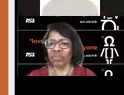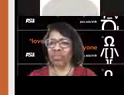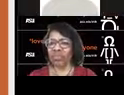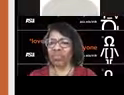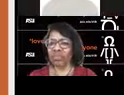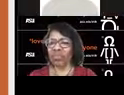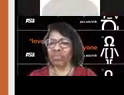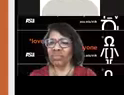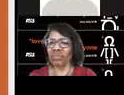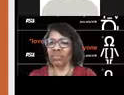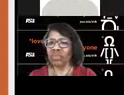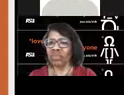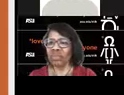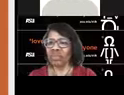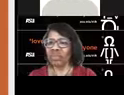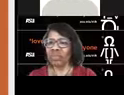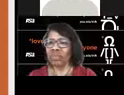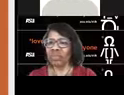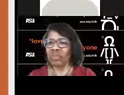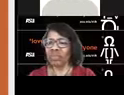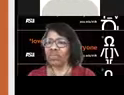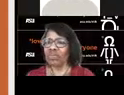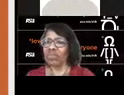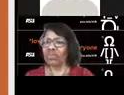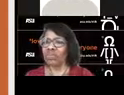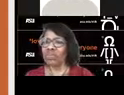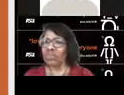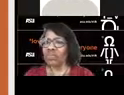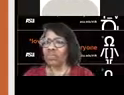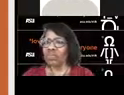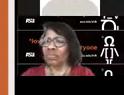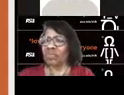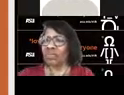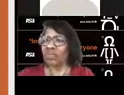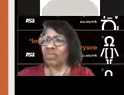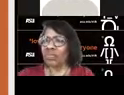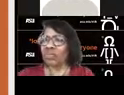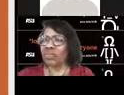If you are not muted, it would be good if you could. We will not abandon international presenting